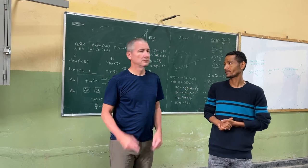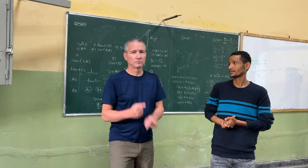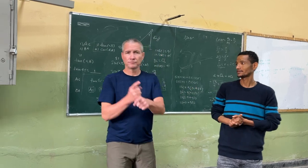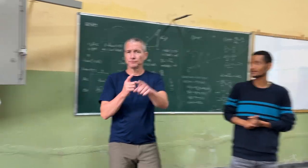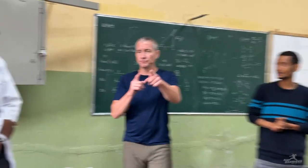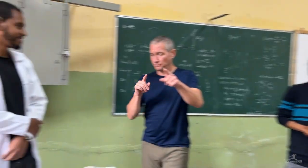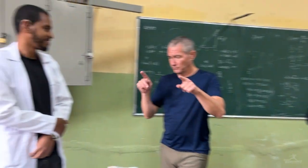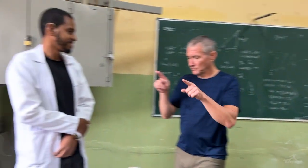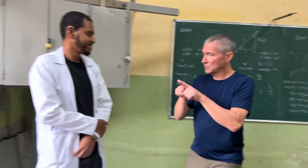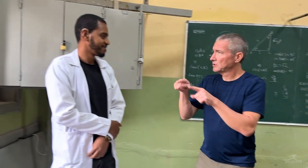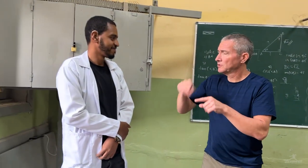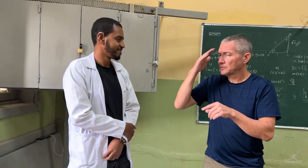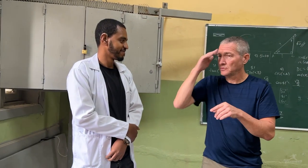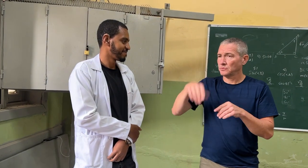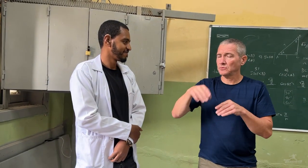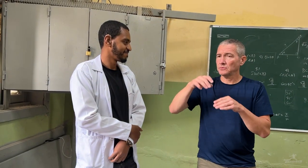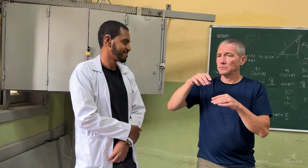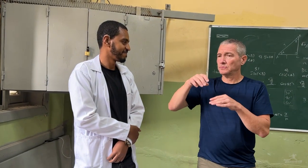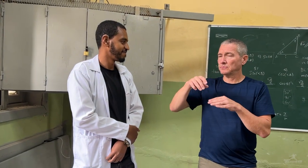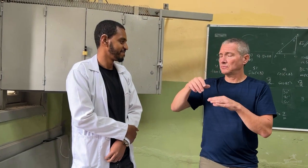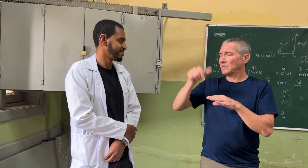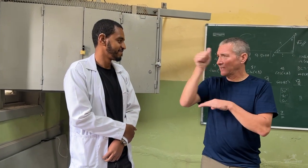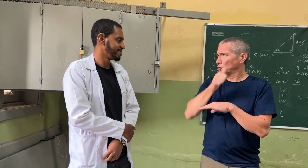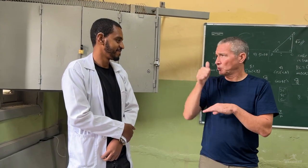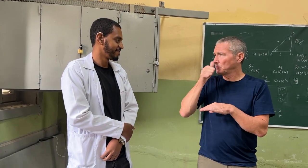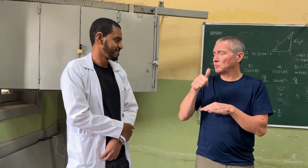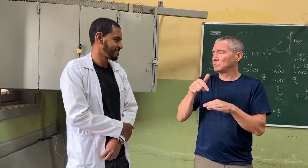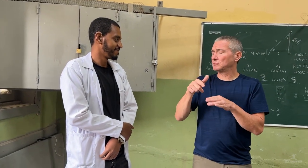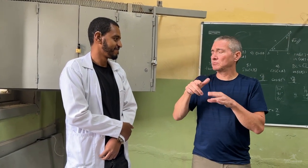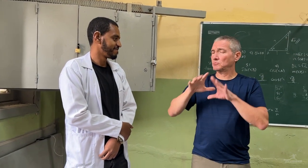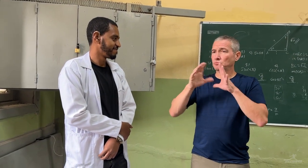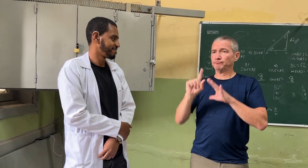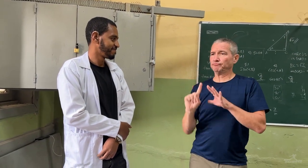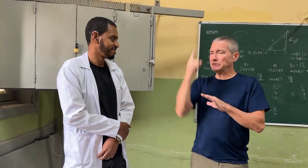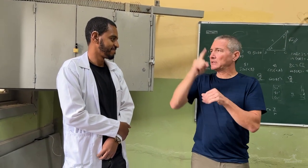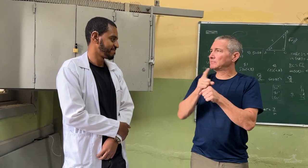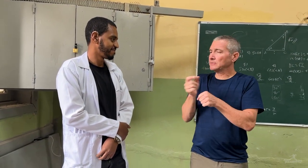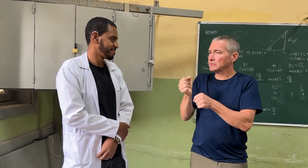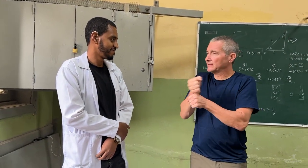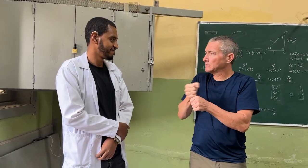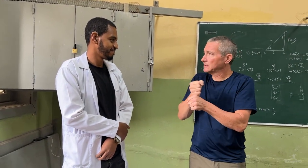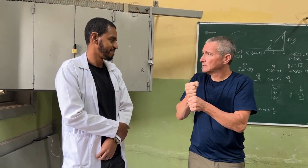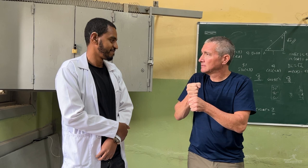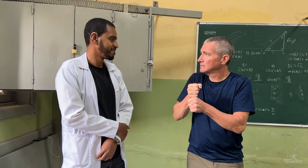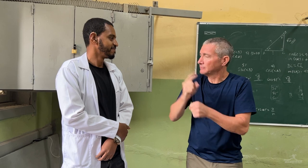Also, you know how Ethiopia was the first to grow coffee?